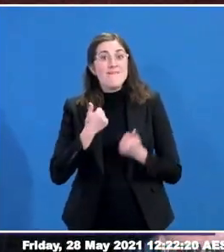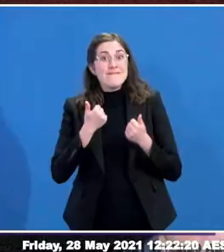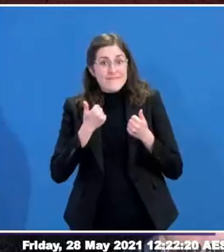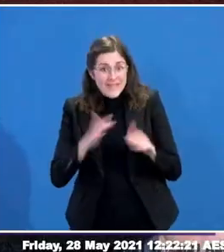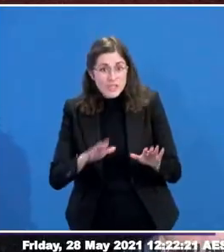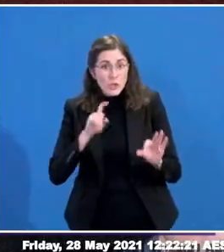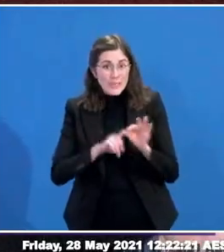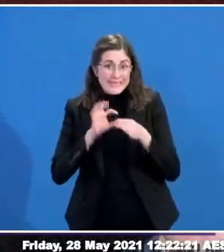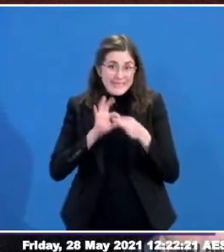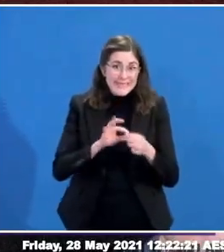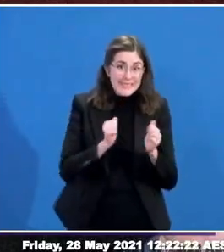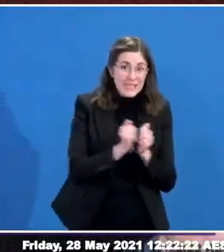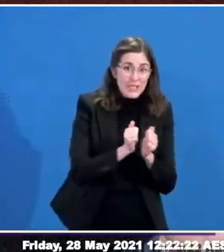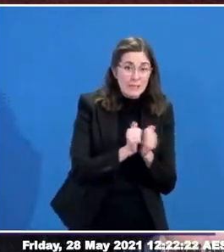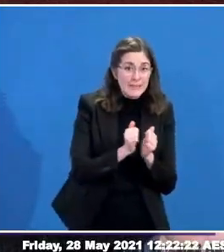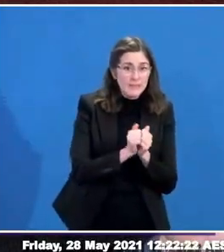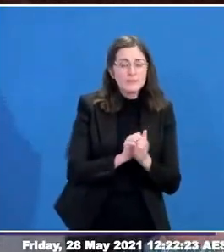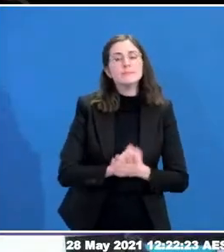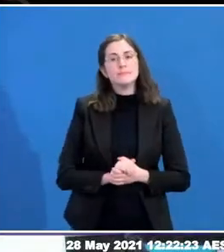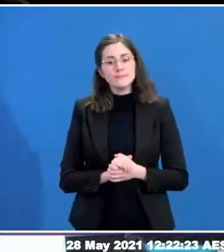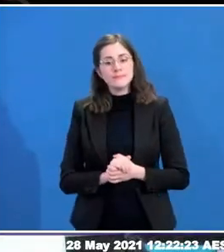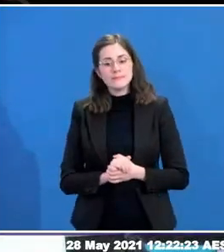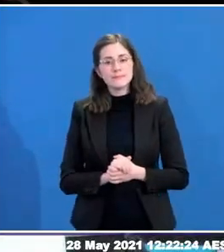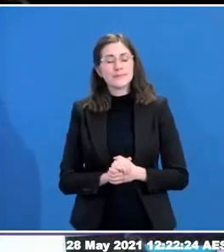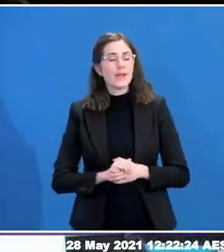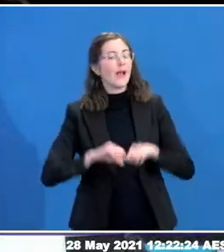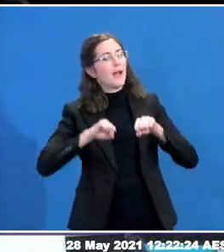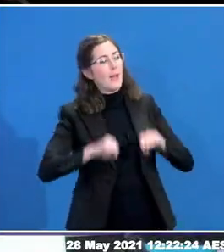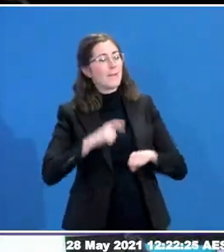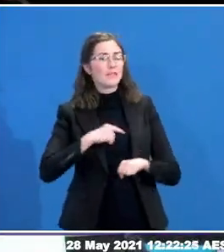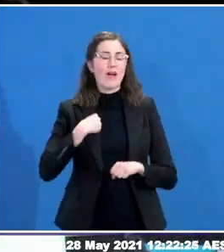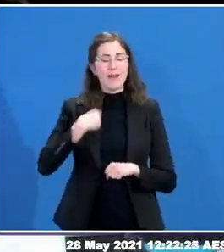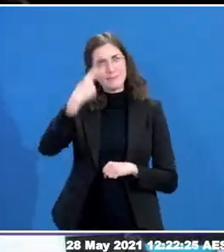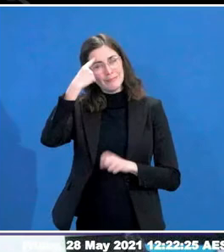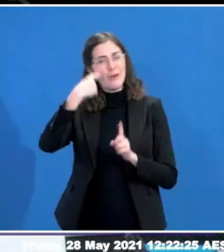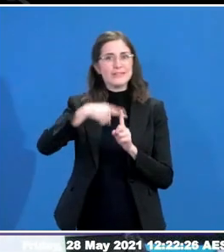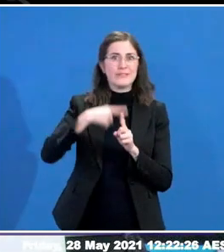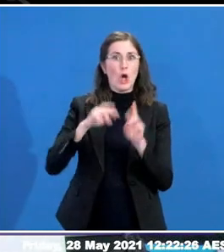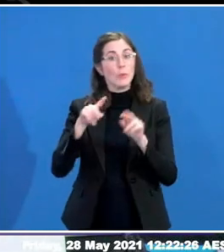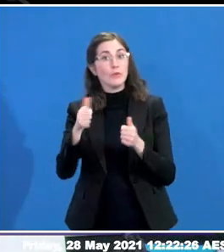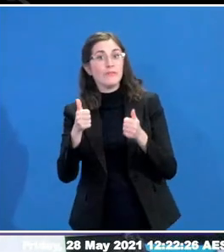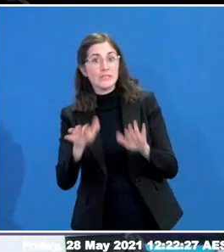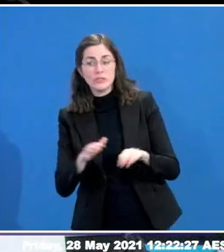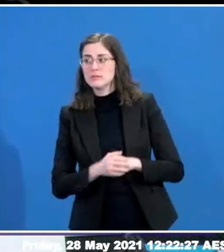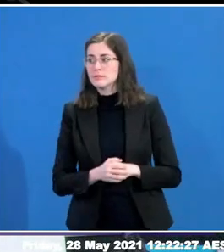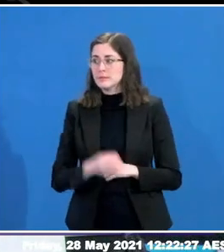I do have some other short --- CHAIR: It's because I'm an incurable optimist, Mr Duggan, carry on. I just put you on notice I have a matter arising.